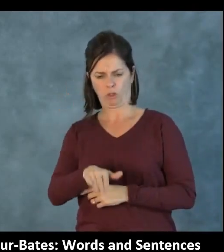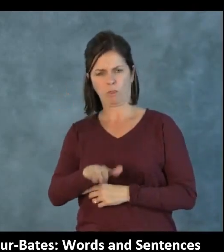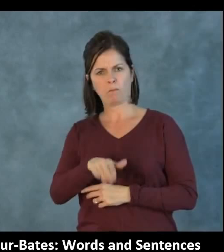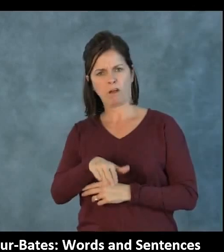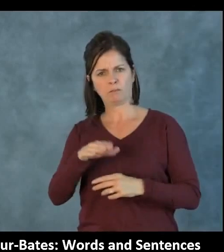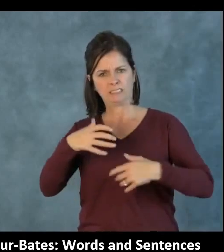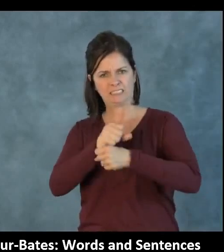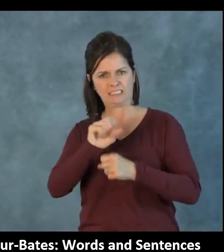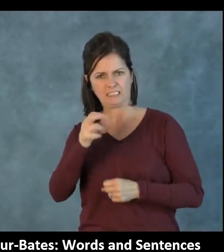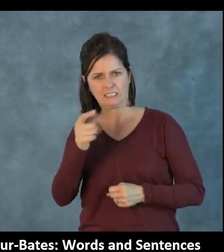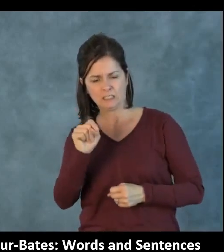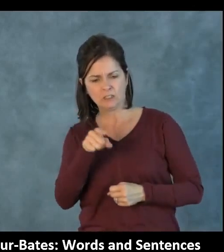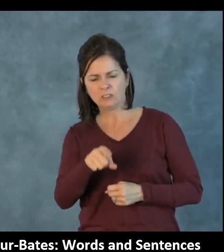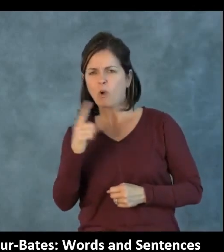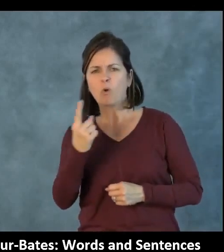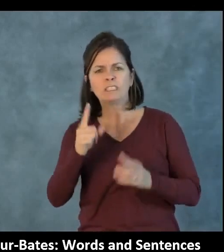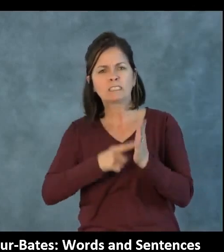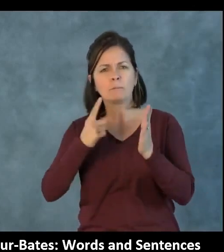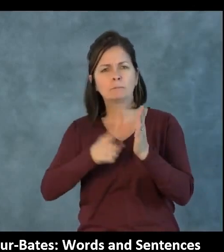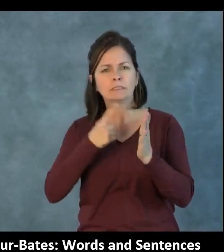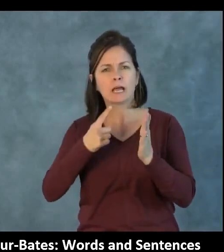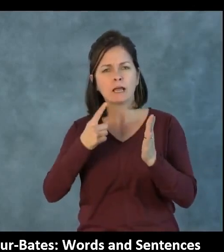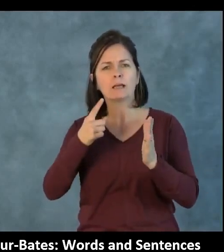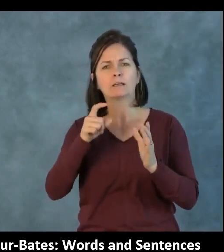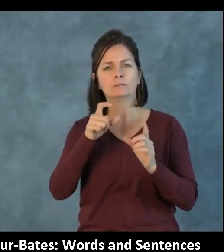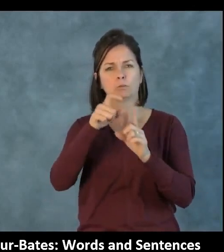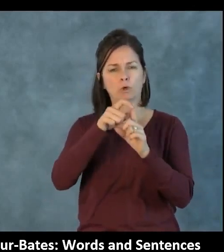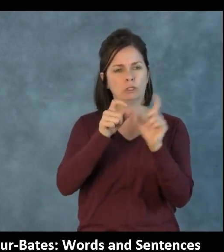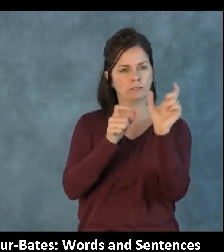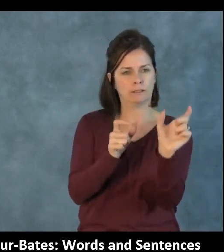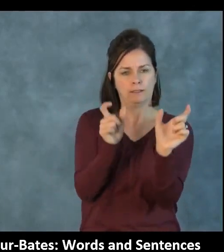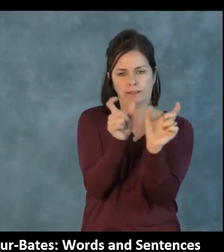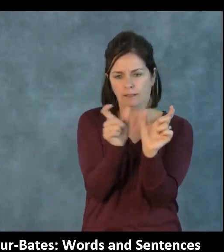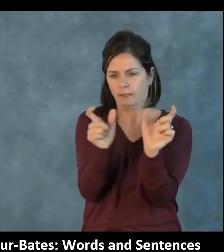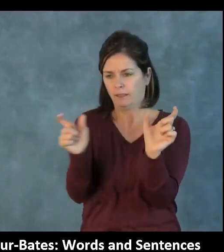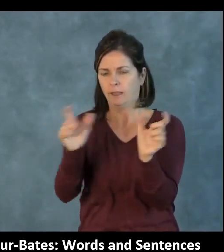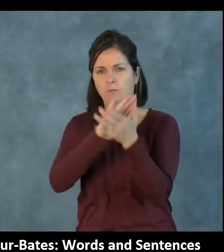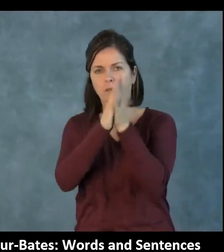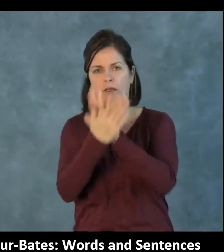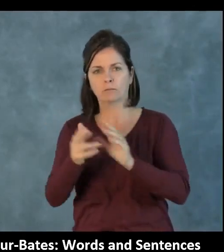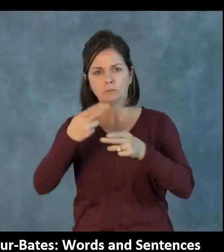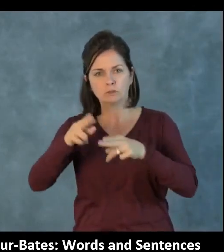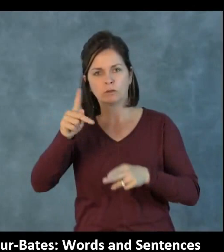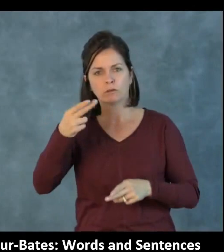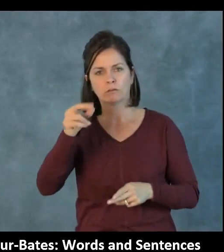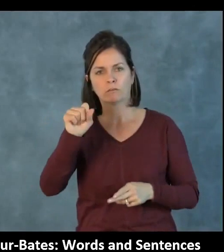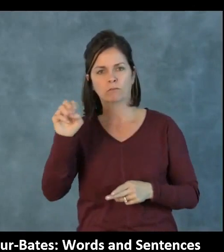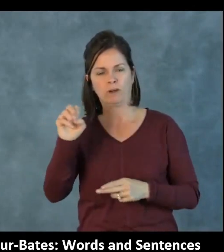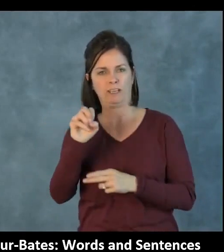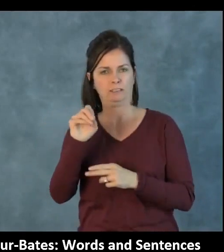into short phrases or sentences. Recall that we expect a child to be combining words